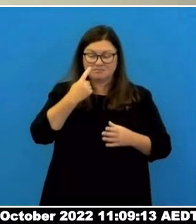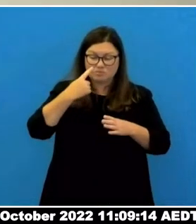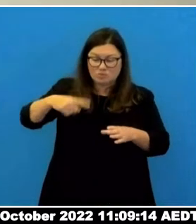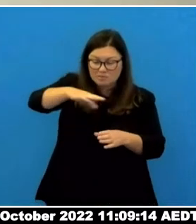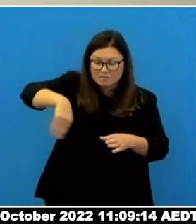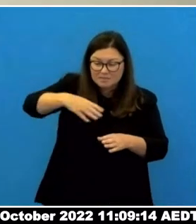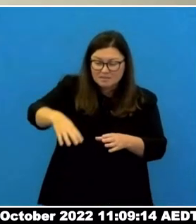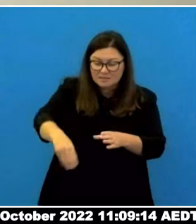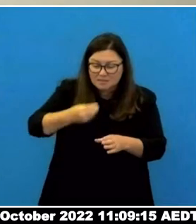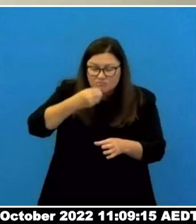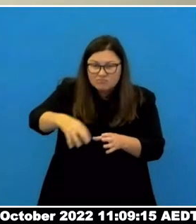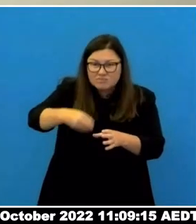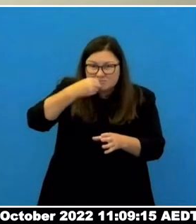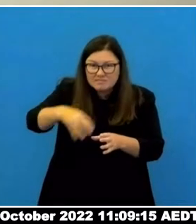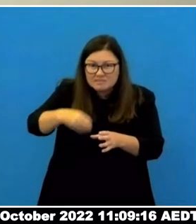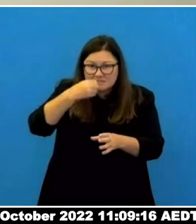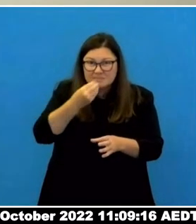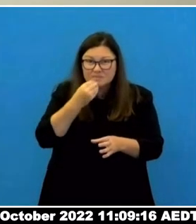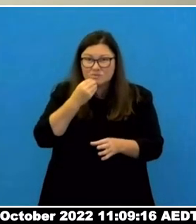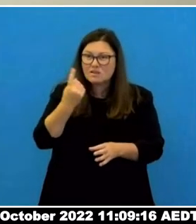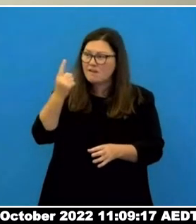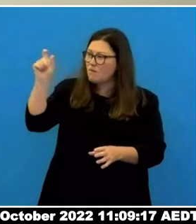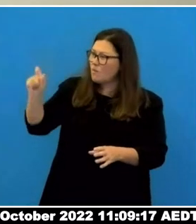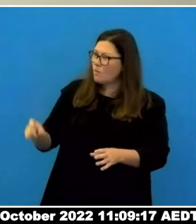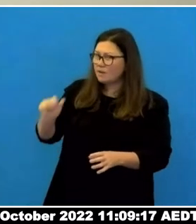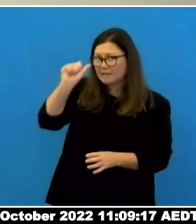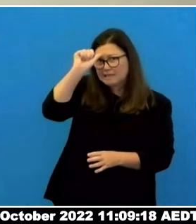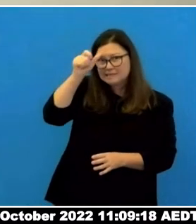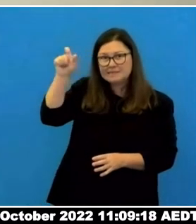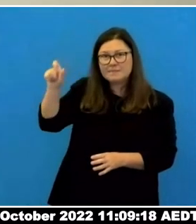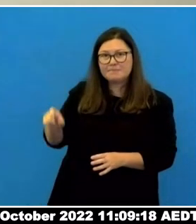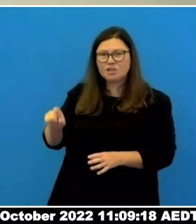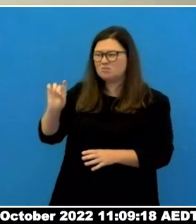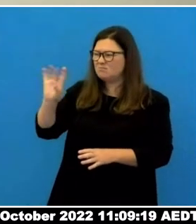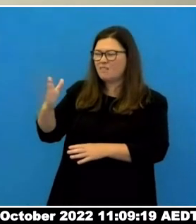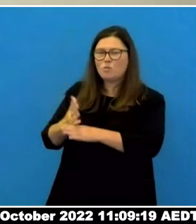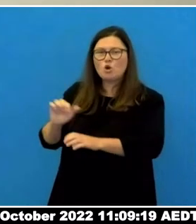and there was an Indian cleaner who saw me and started talking to me because he felt sorry for me.